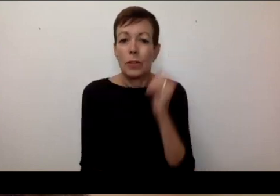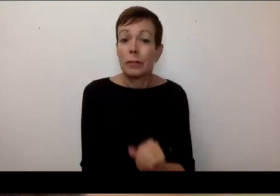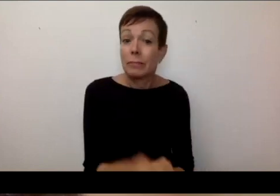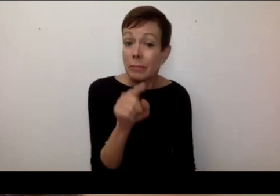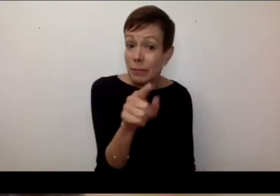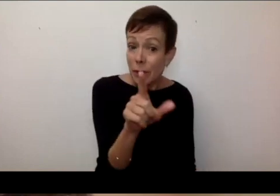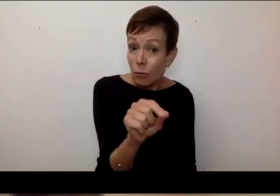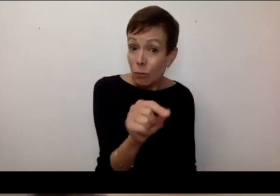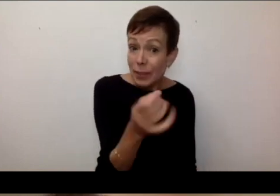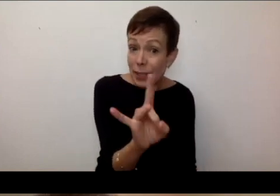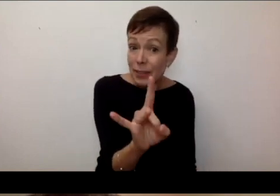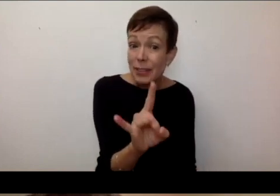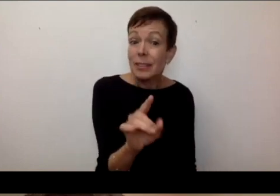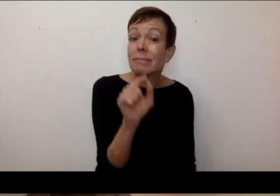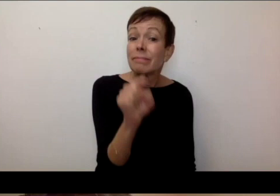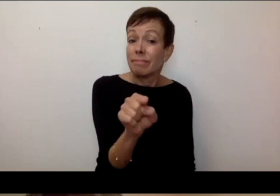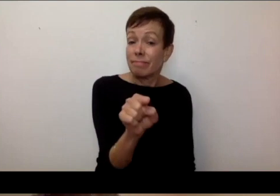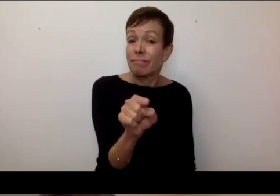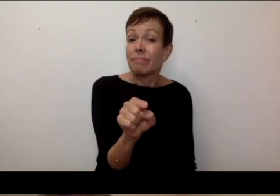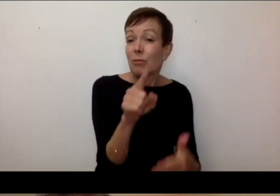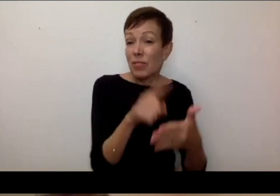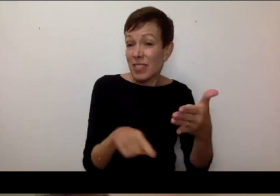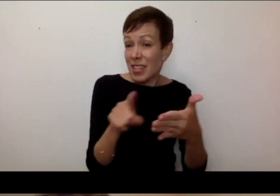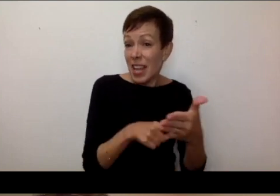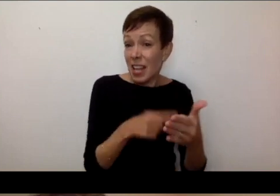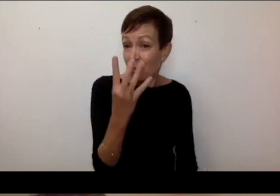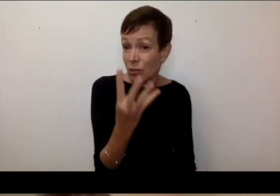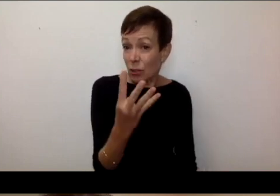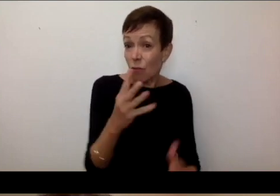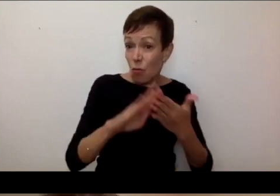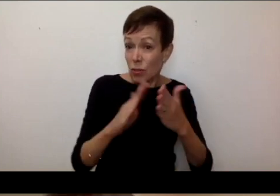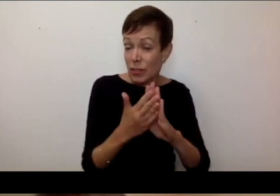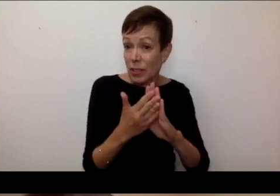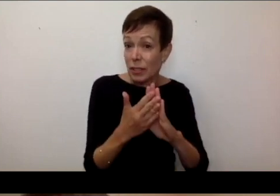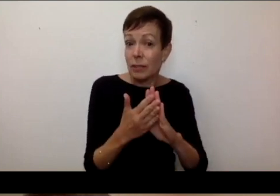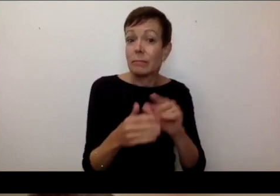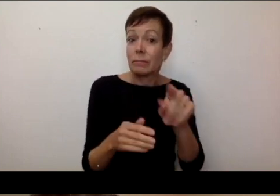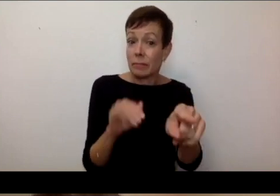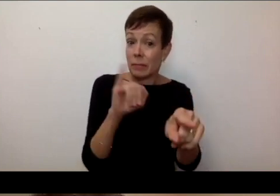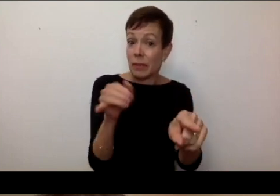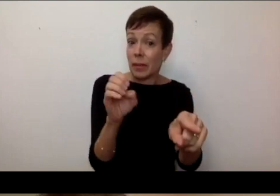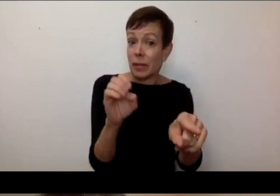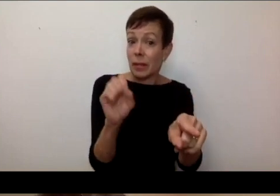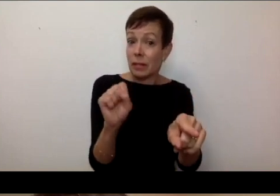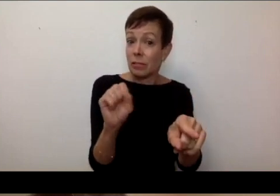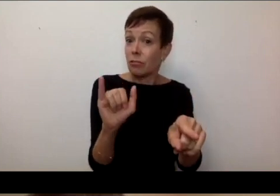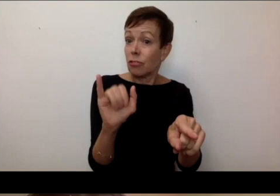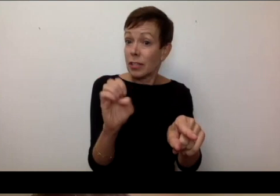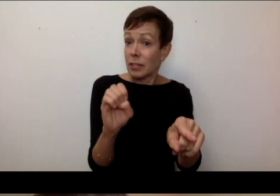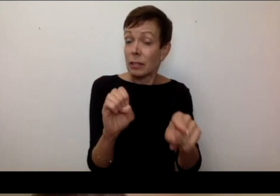all four cities hamilton thunder bay lindsey and brantford and jesse gollum a pilot participant herself used her